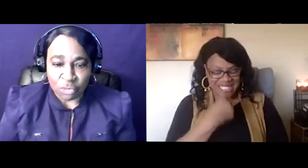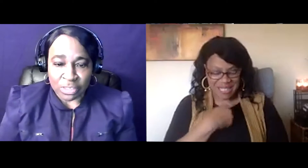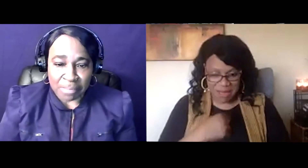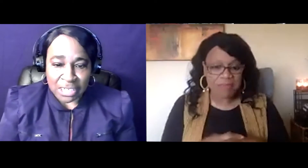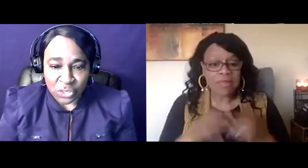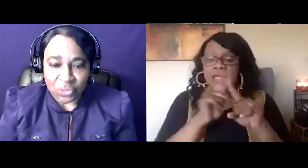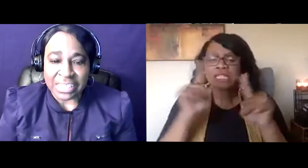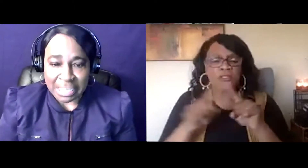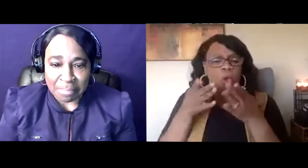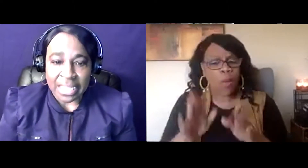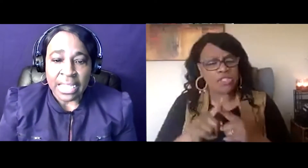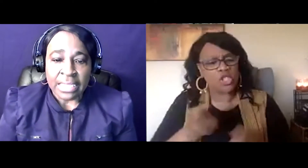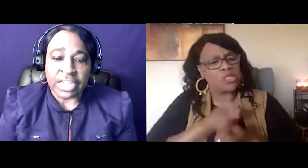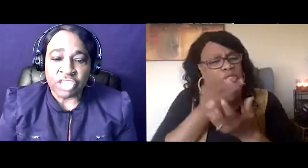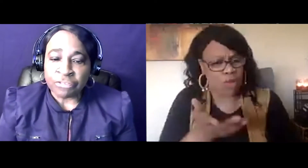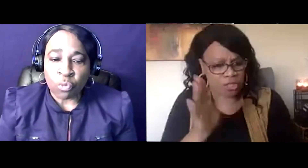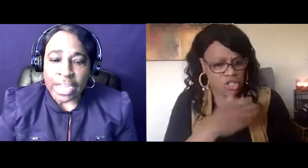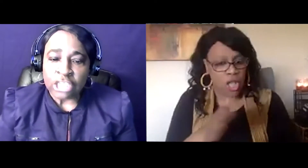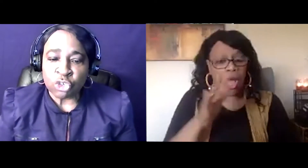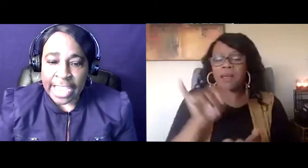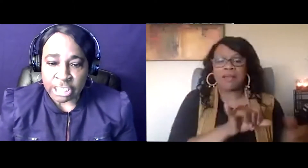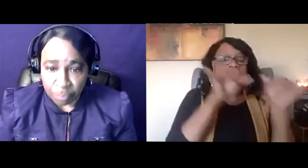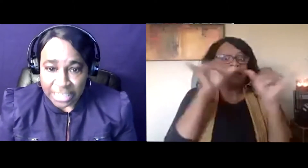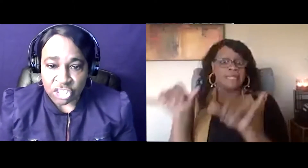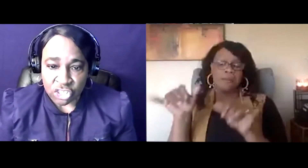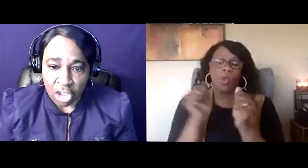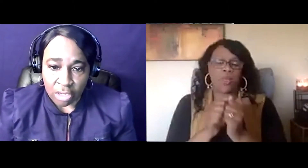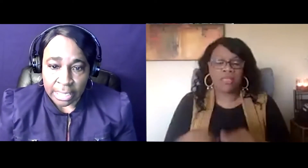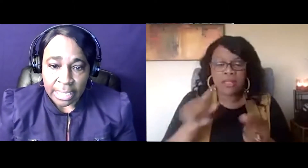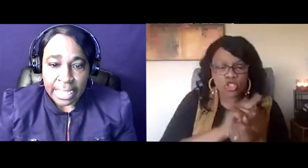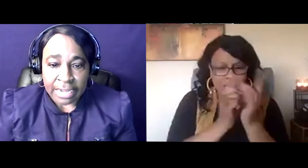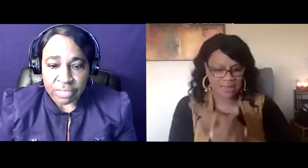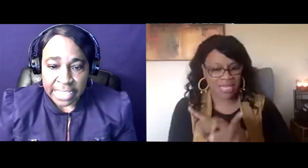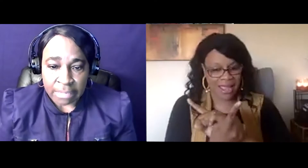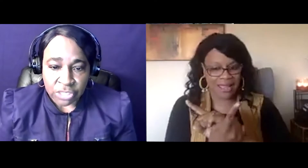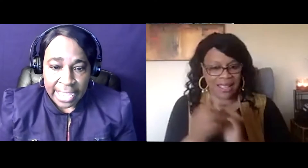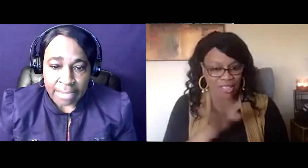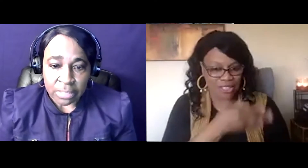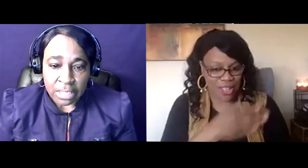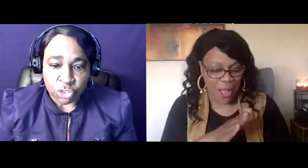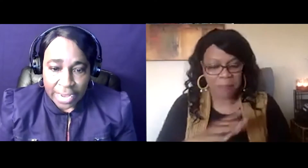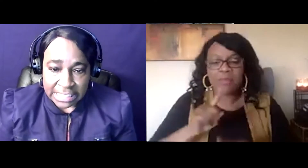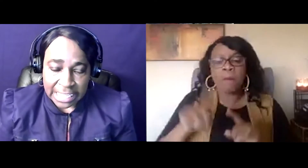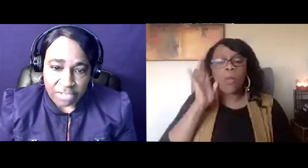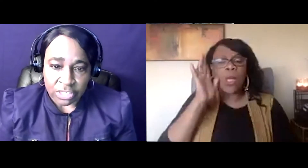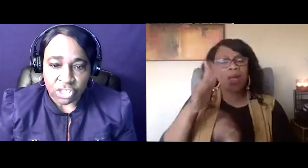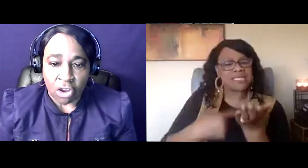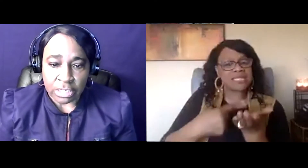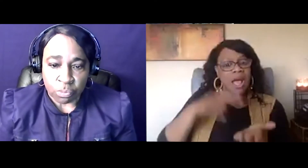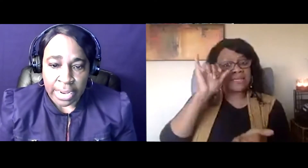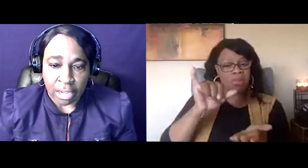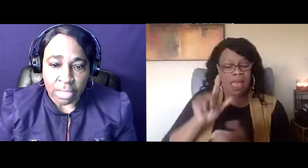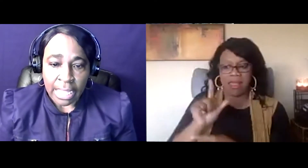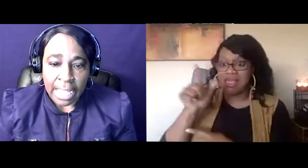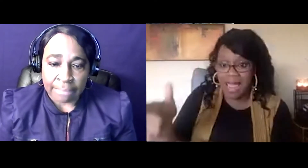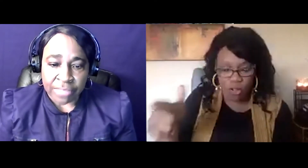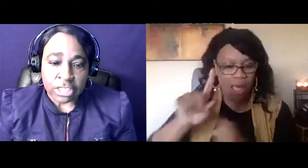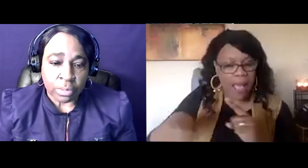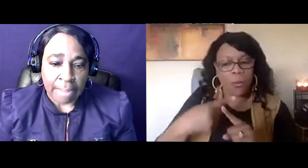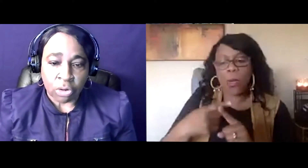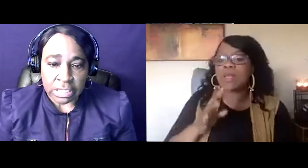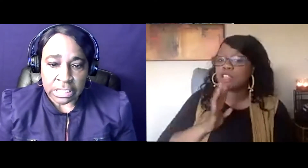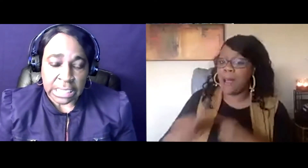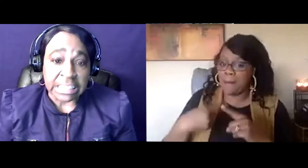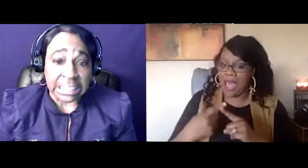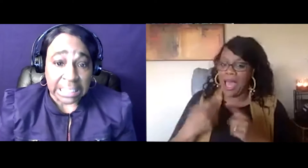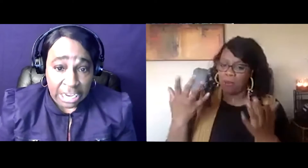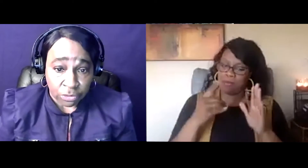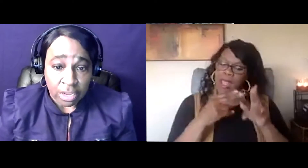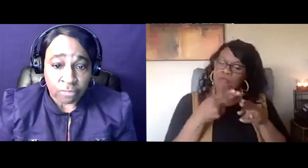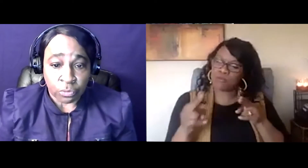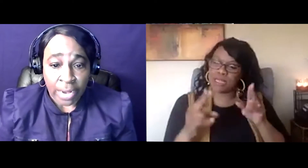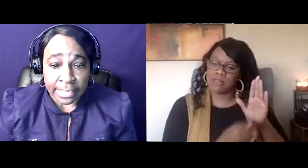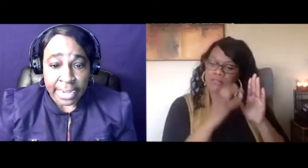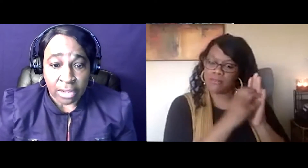Just wanted to make sure you could see me. There are different ways to express the song and at the same time, translating the song as well, I bet is what I'm going to discuss later. For right now